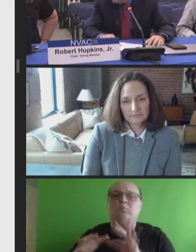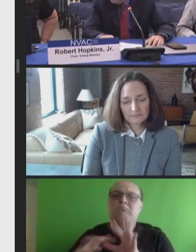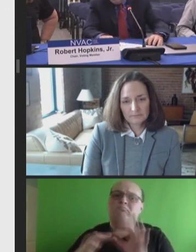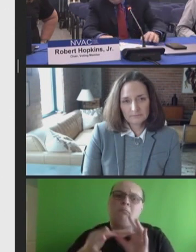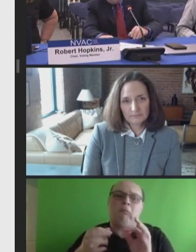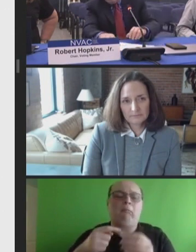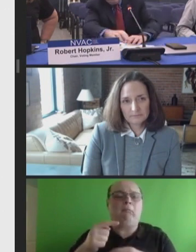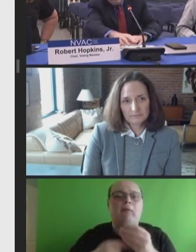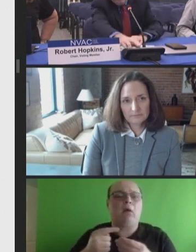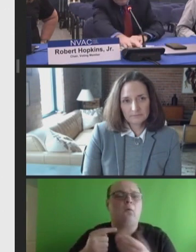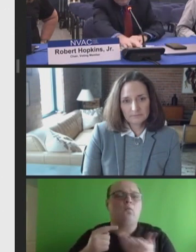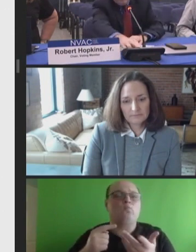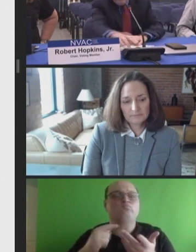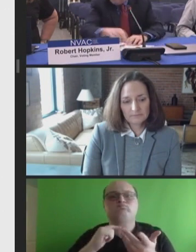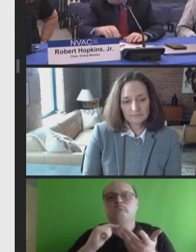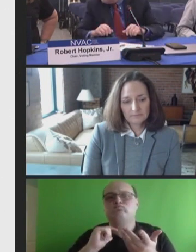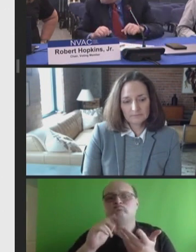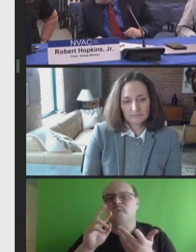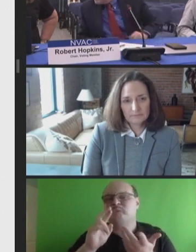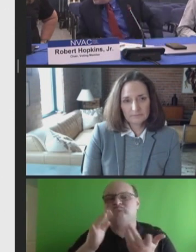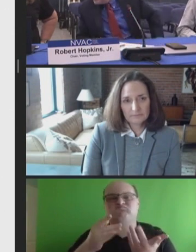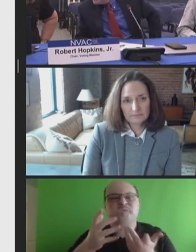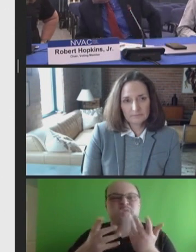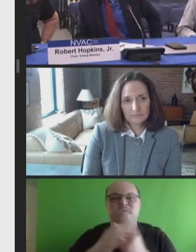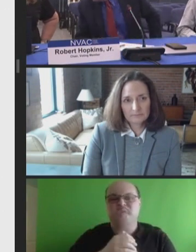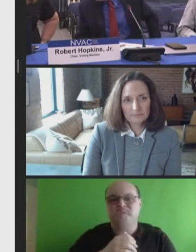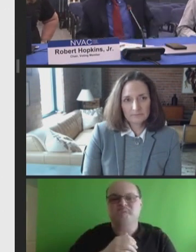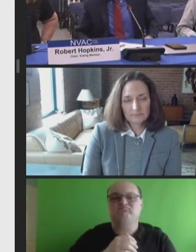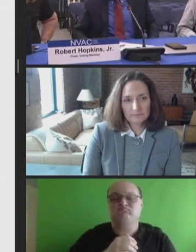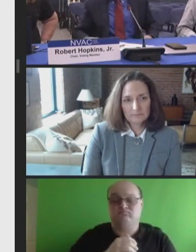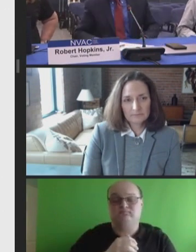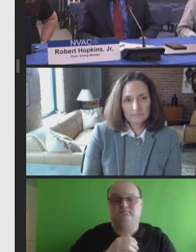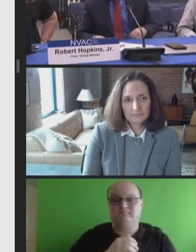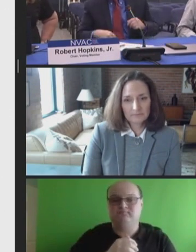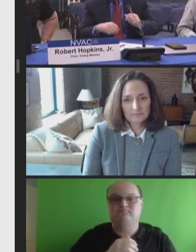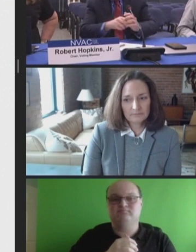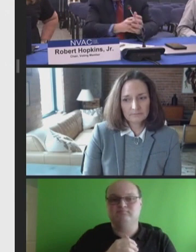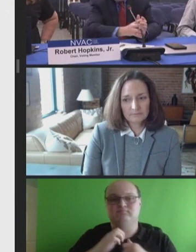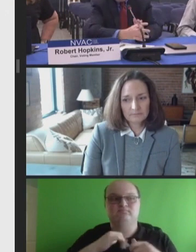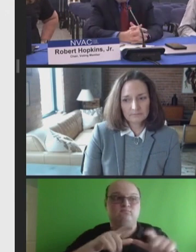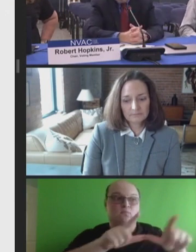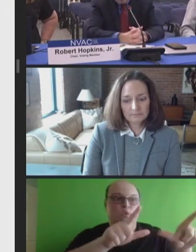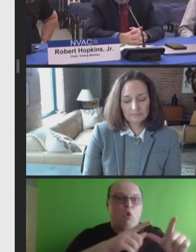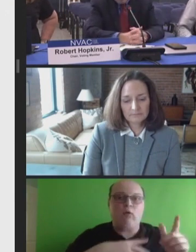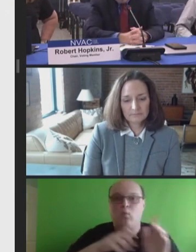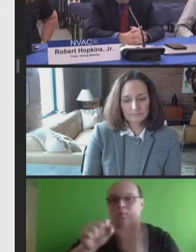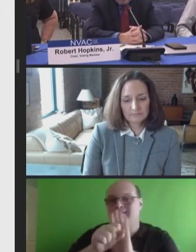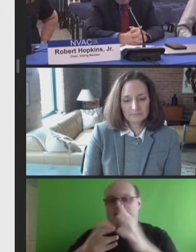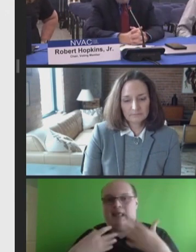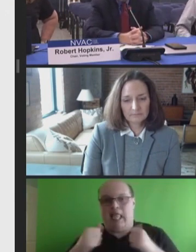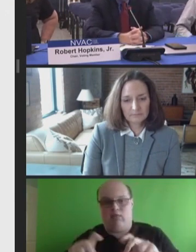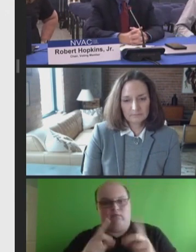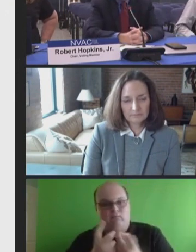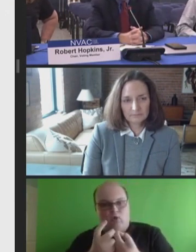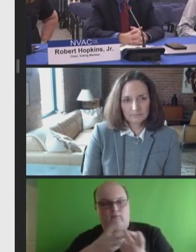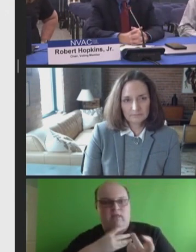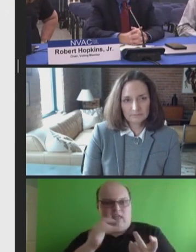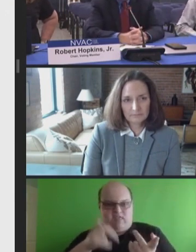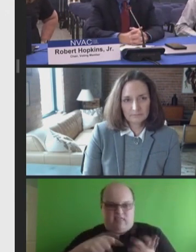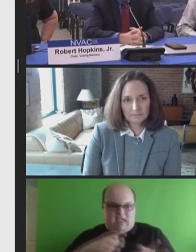what you see as the role of our local and state health departments in the implementation of